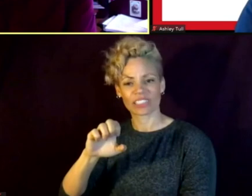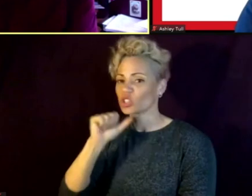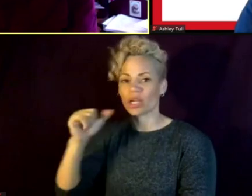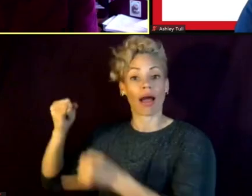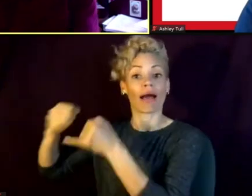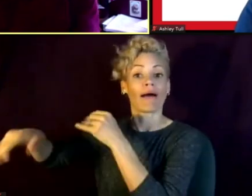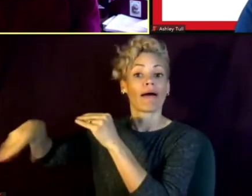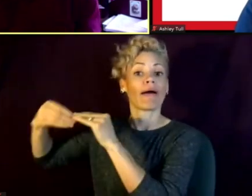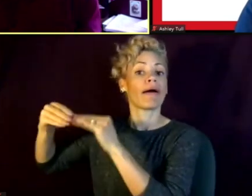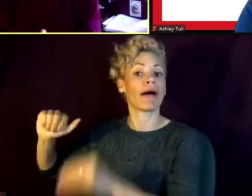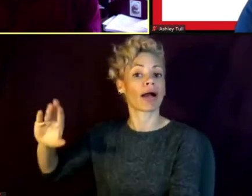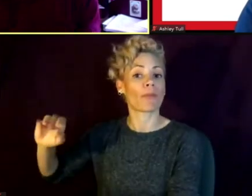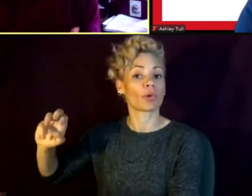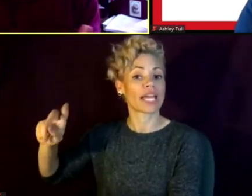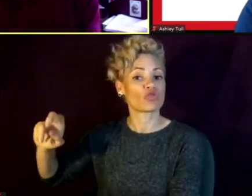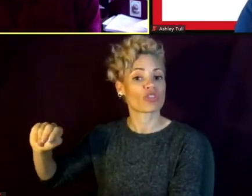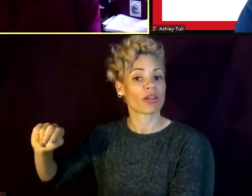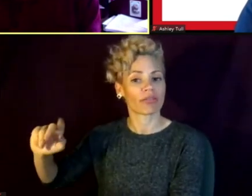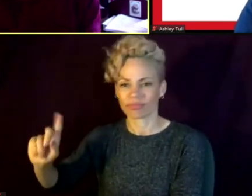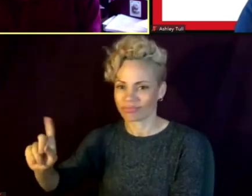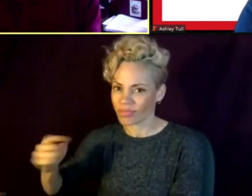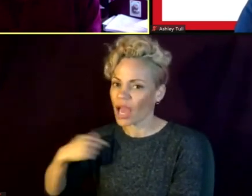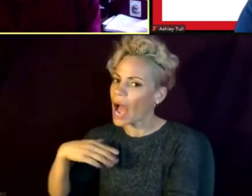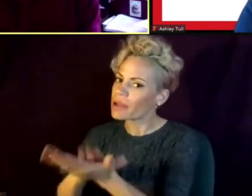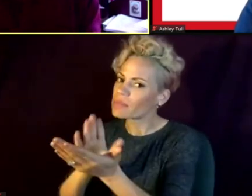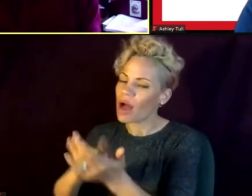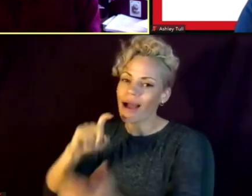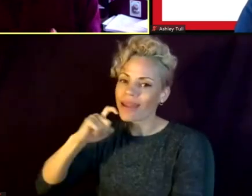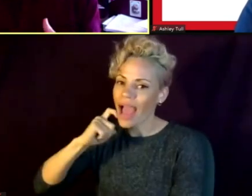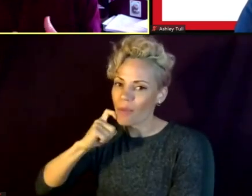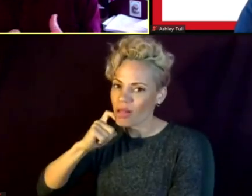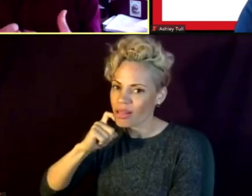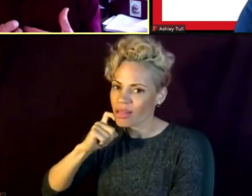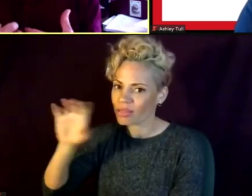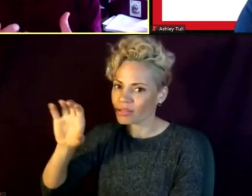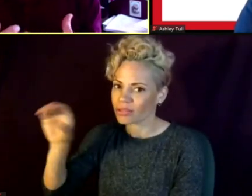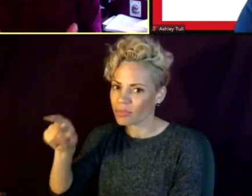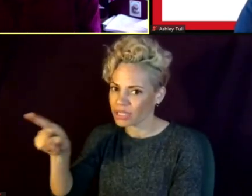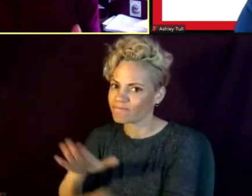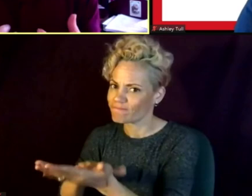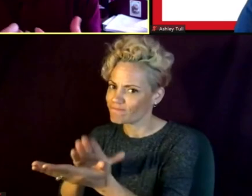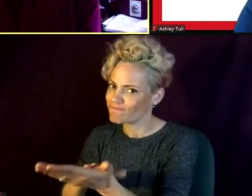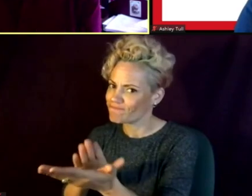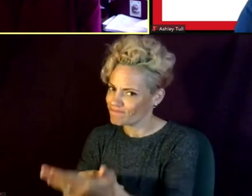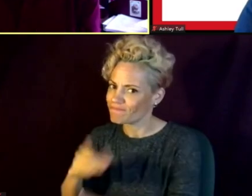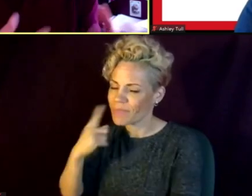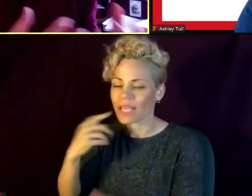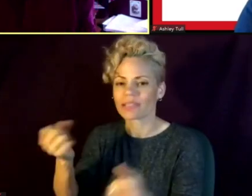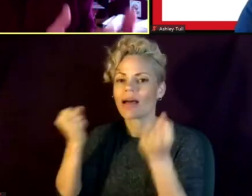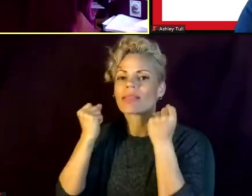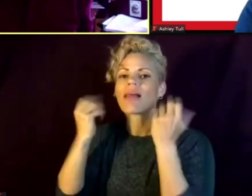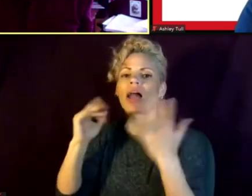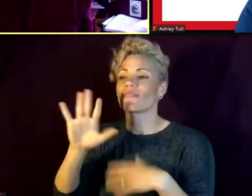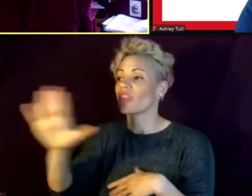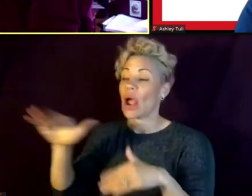And that I applaud Apple for instance, because a lot of their accessibility is included